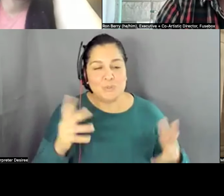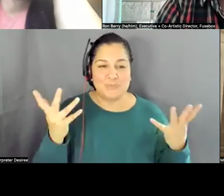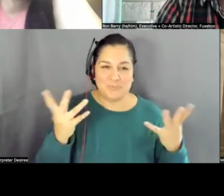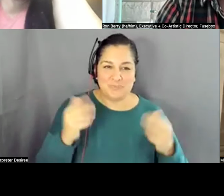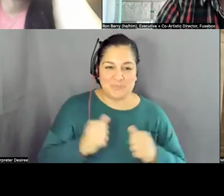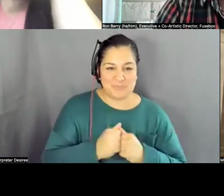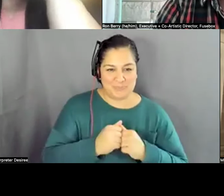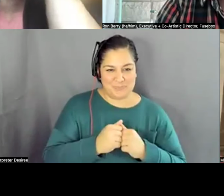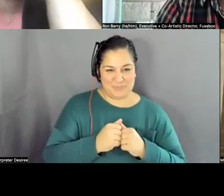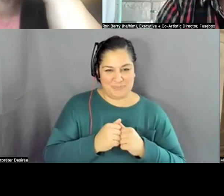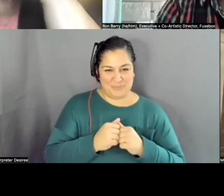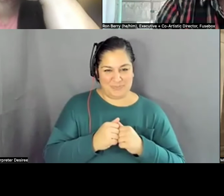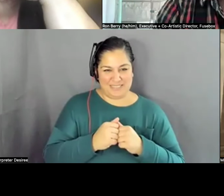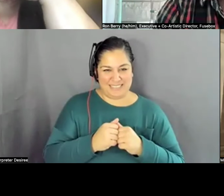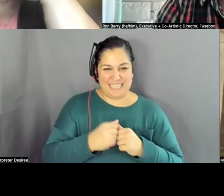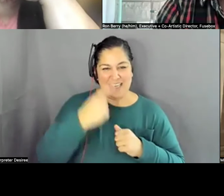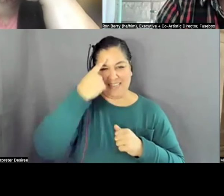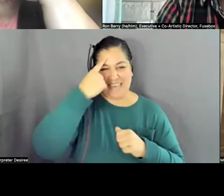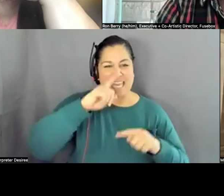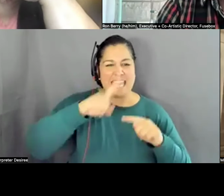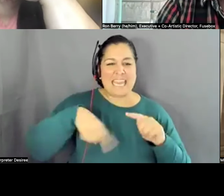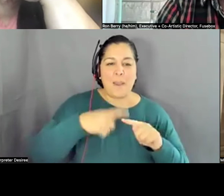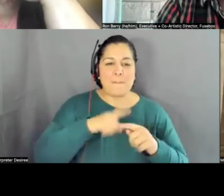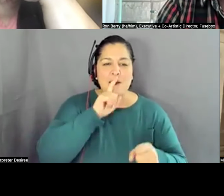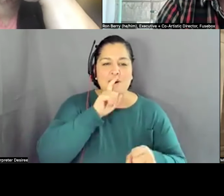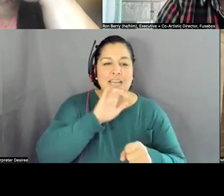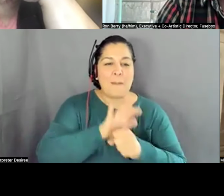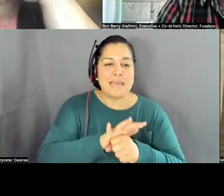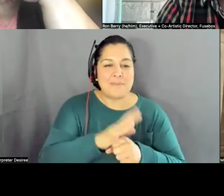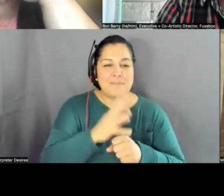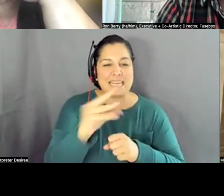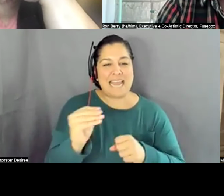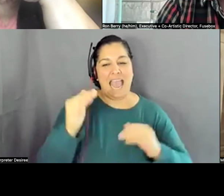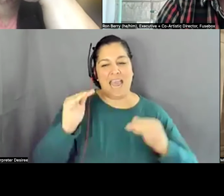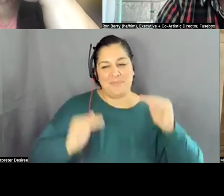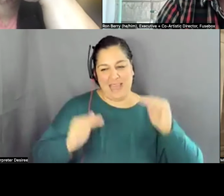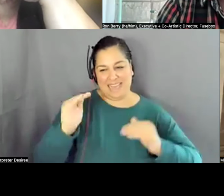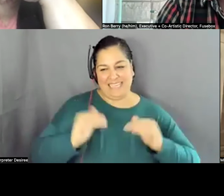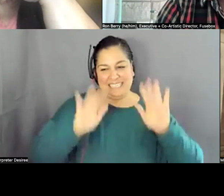I think thinking about commitment and balance is a wonderful way to kind of close this conversation.